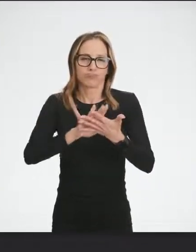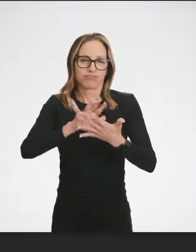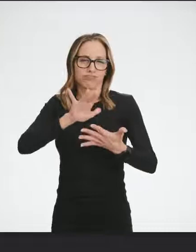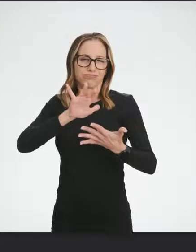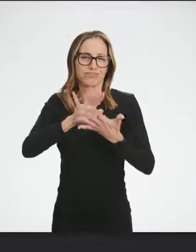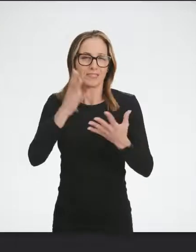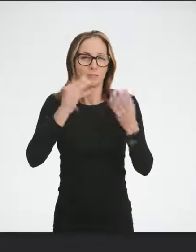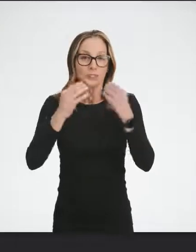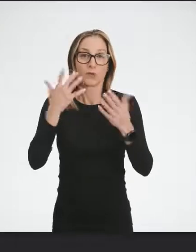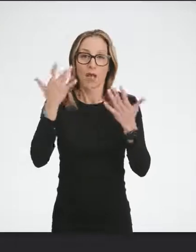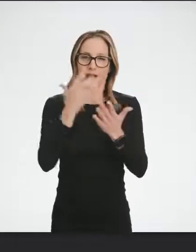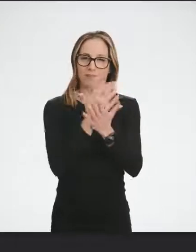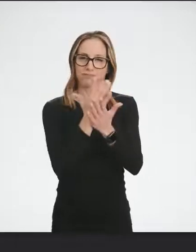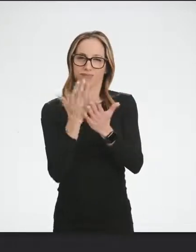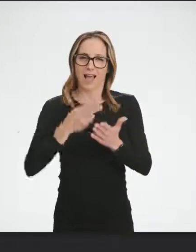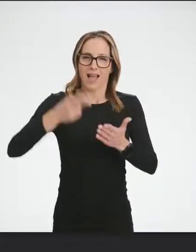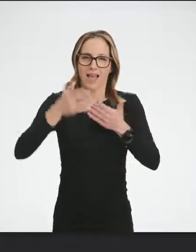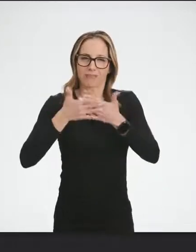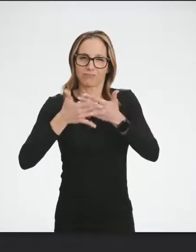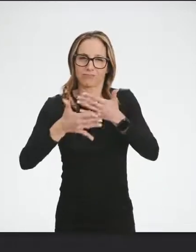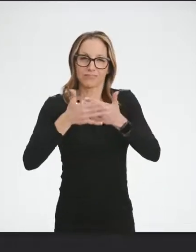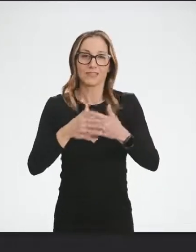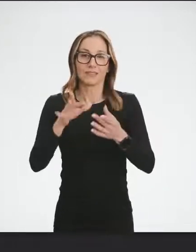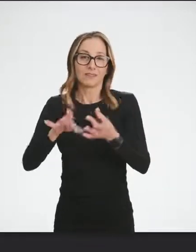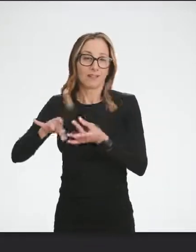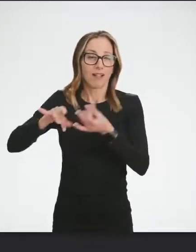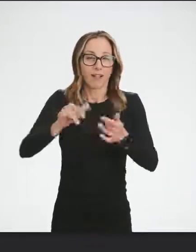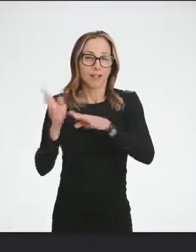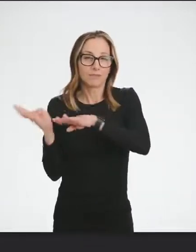these assets quickly from storage to the GPU can be challenging.